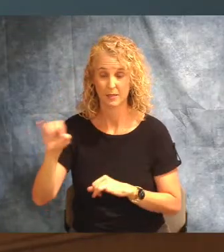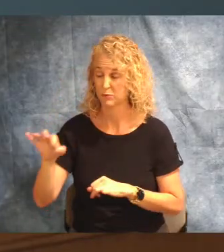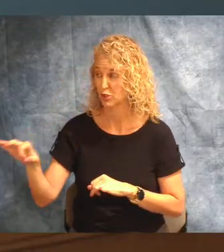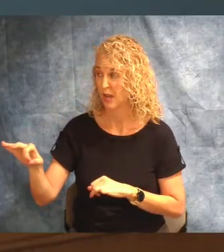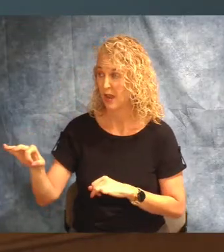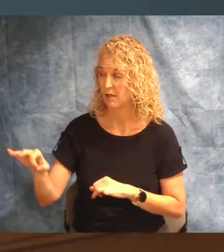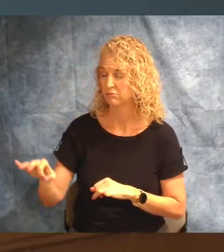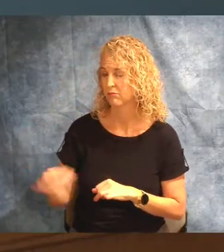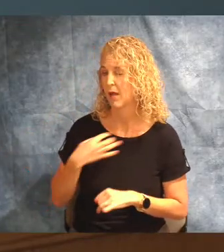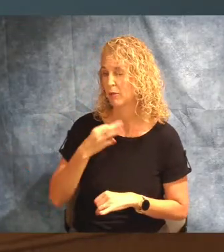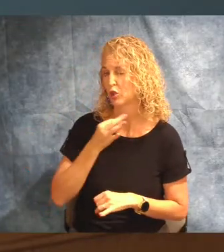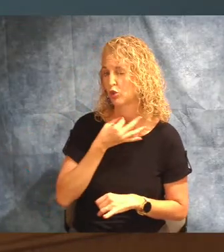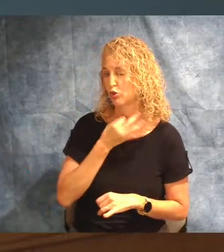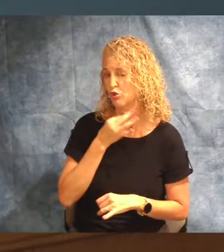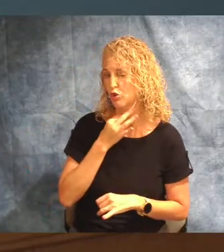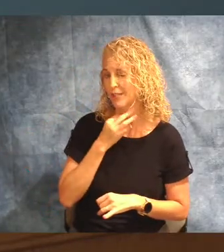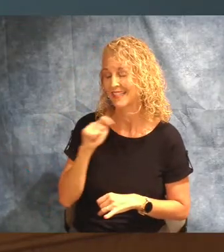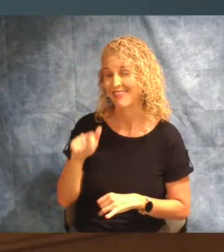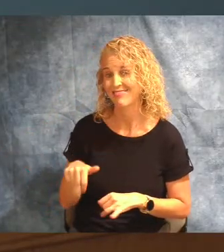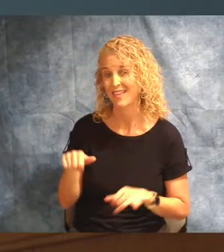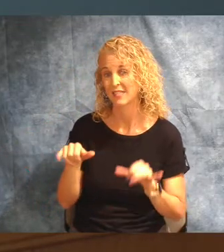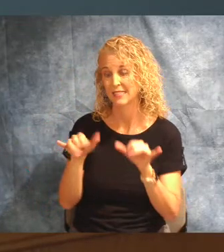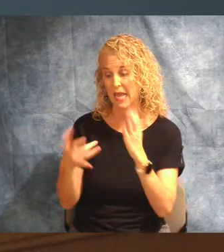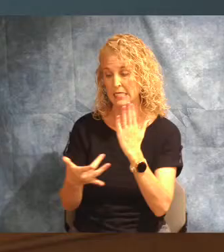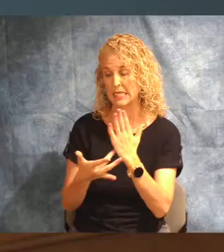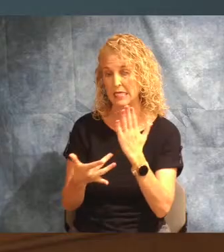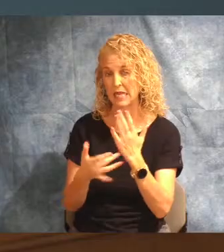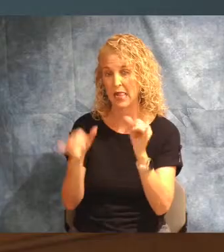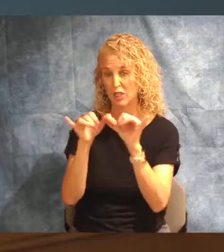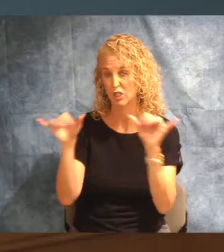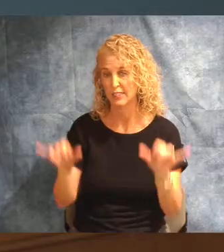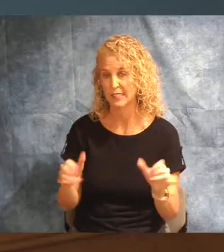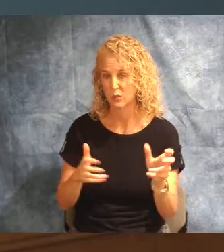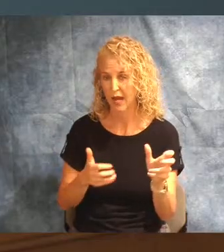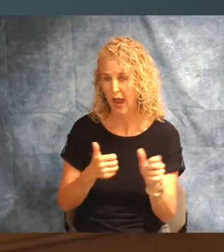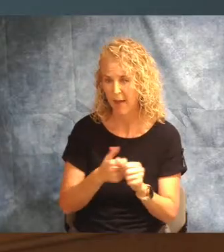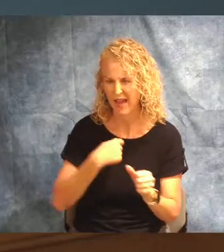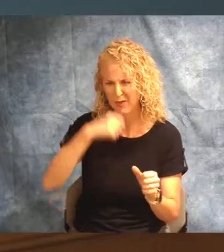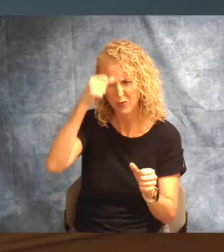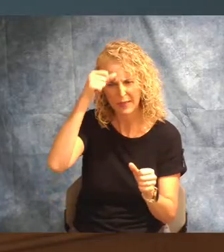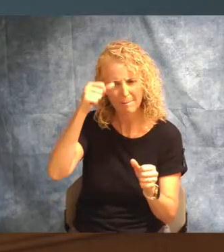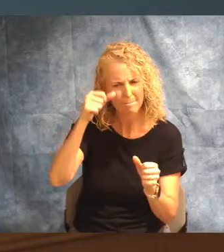how often do we have an update with Motorola? I remember this happening since I've been here.